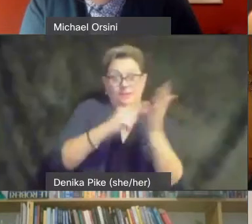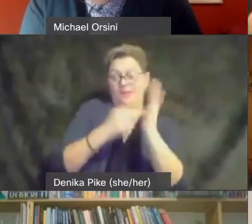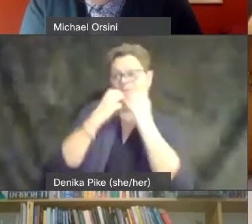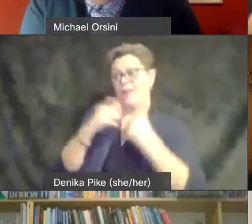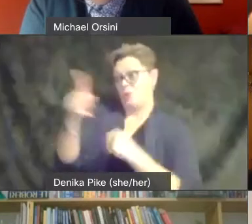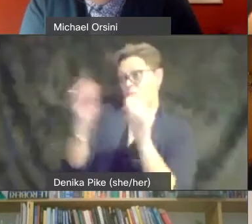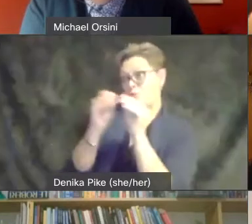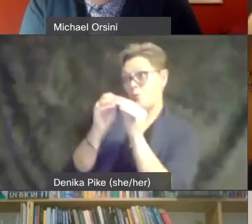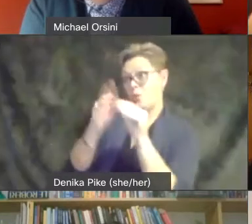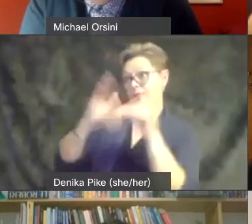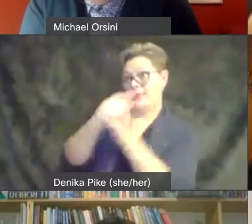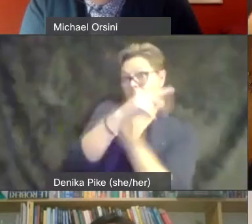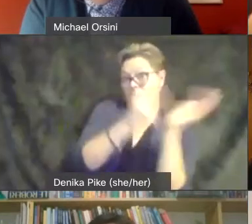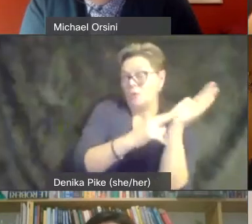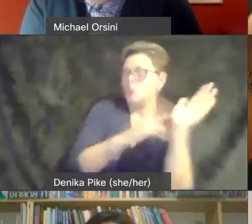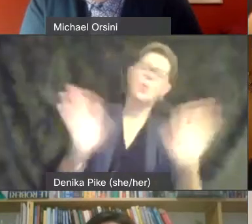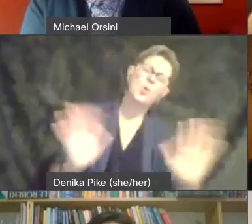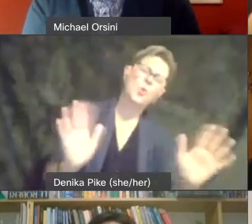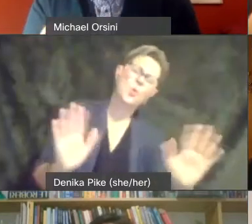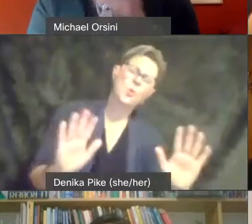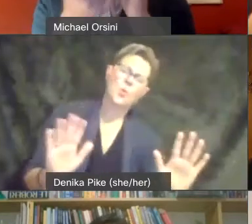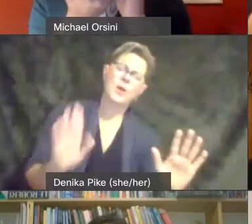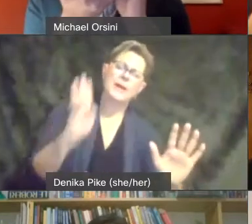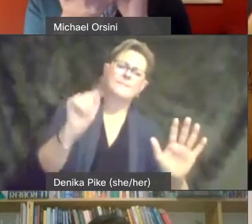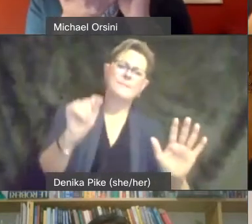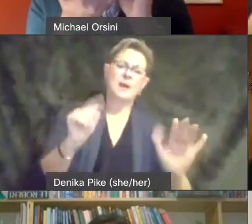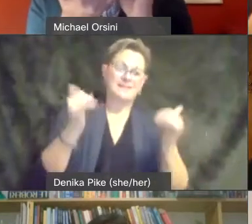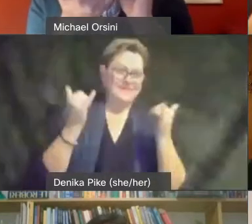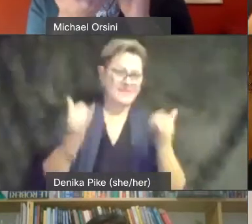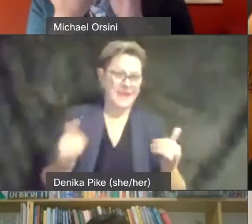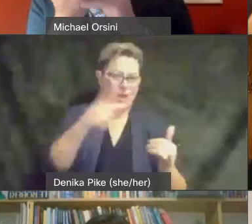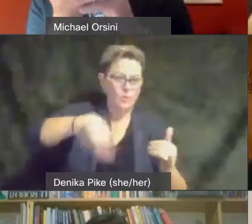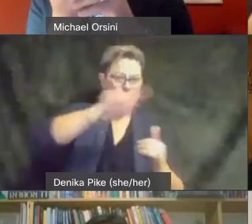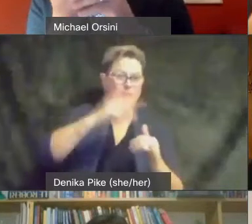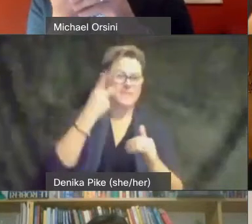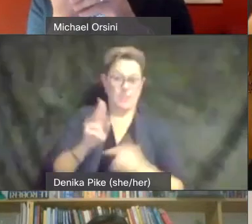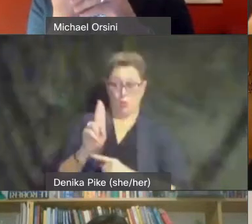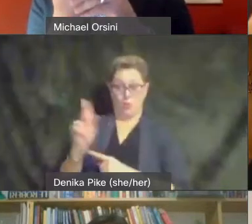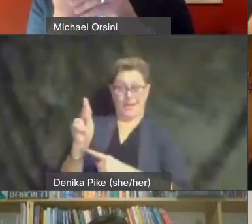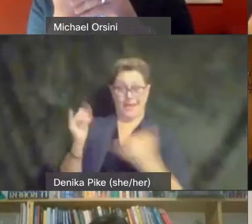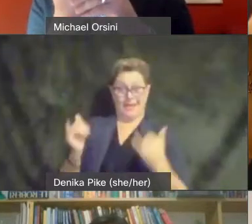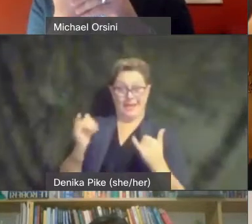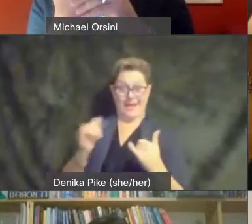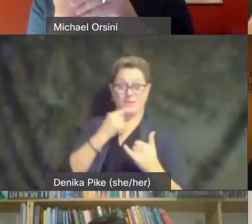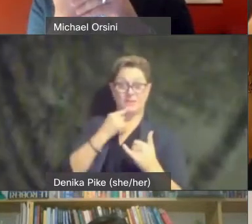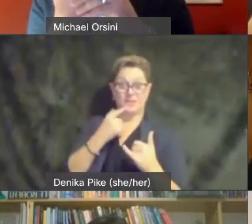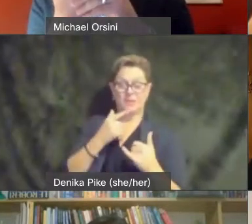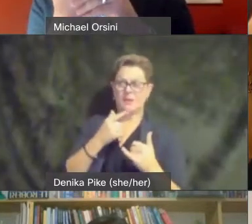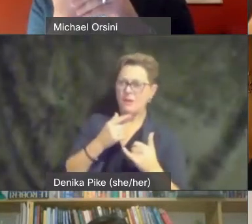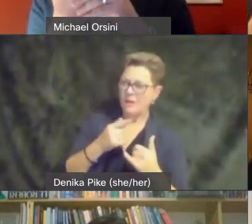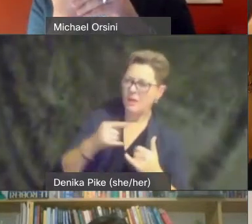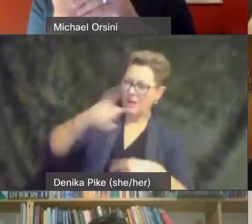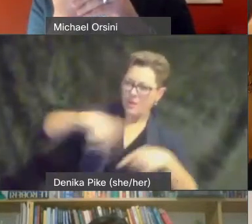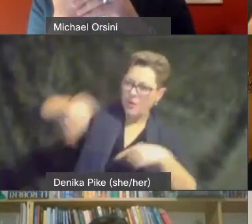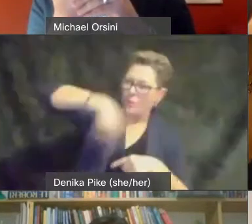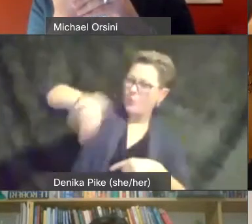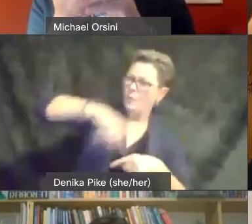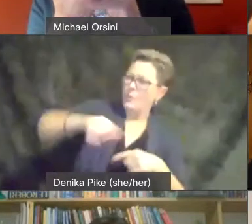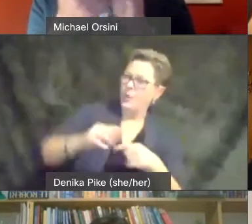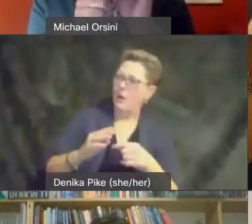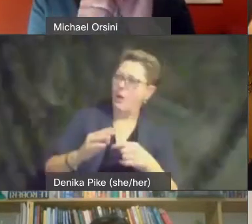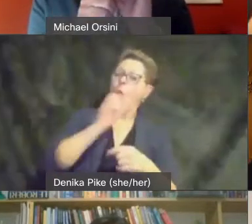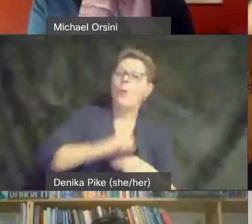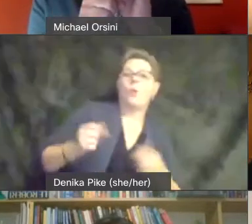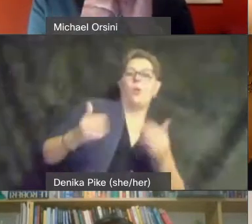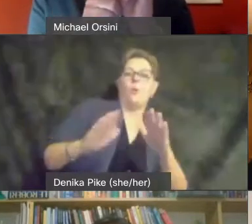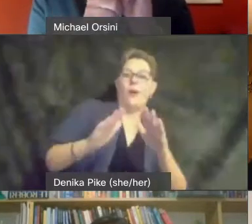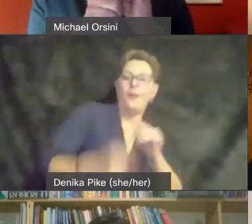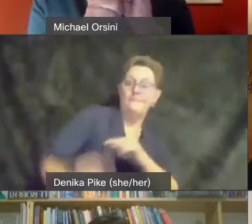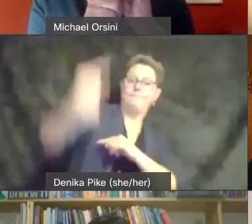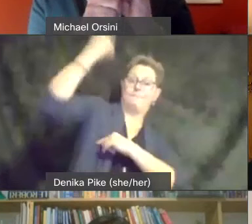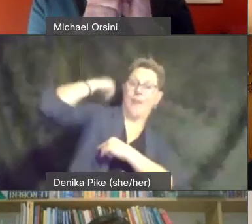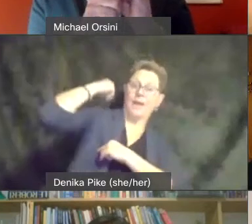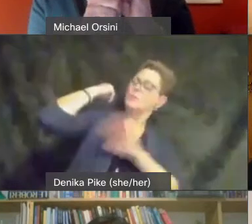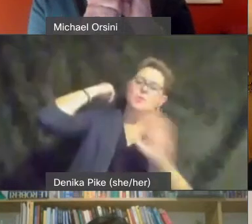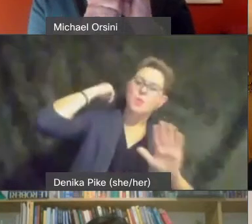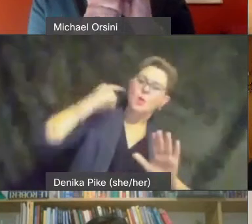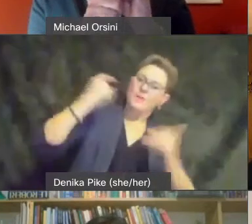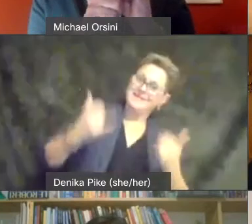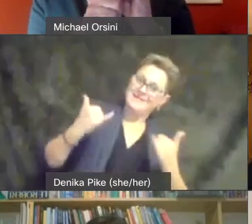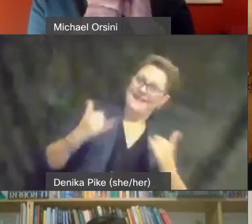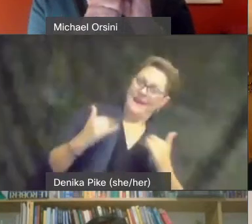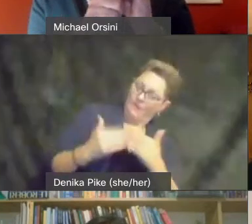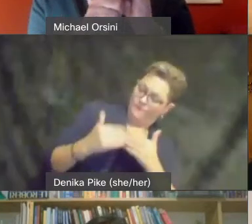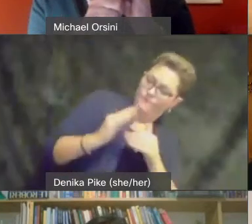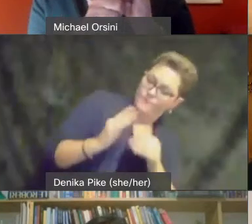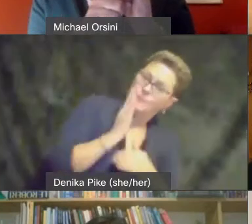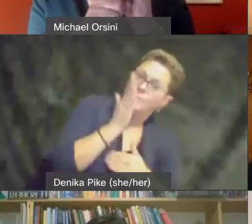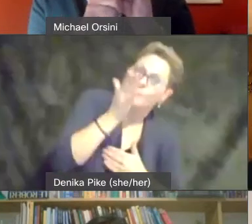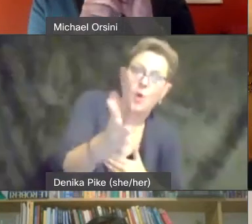I would love that to change, but you can also see, now in the UK everyone's now we're not building back better. We're not bouncing back in an enhanced way as only how would say it's we are aware of what's going to come next and that is very much.